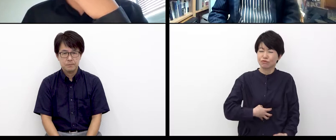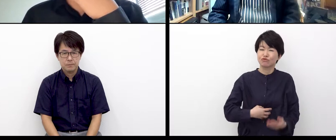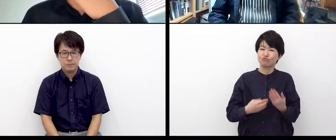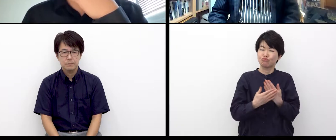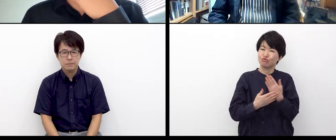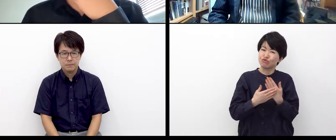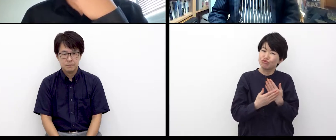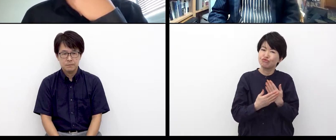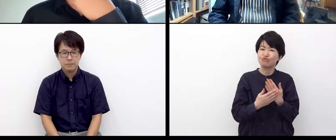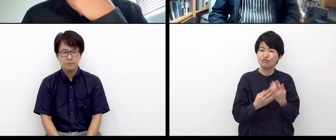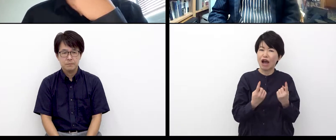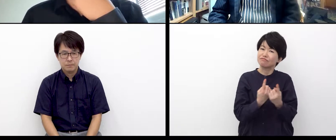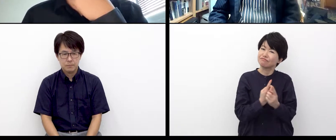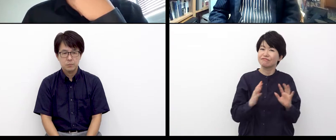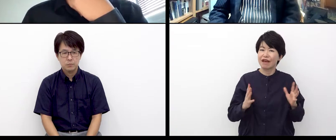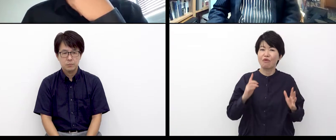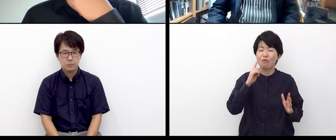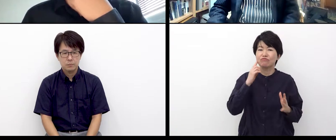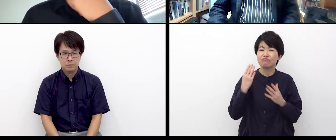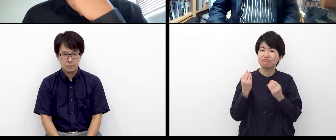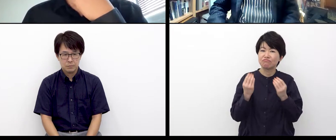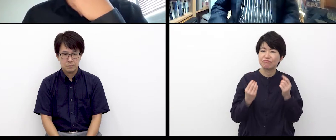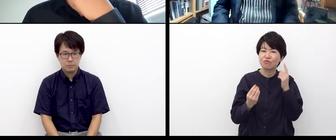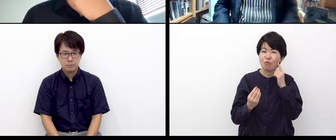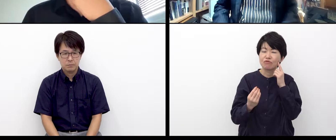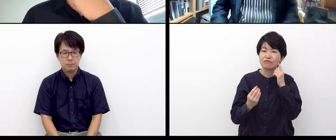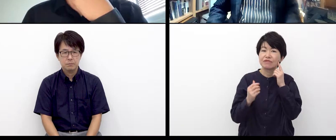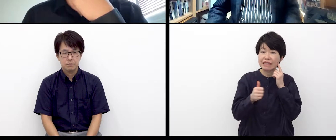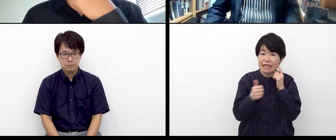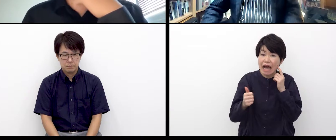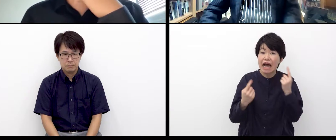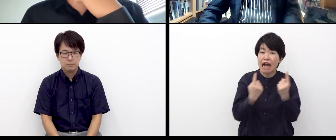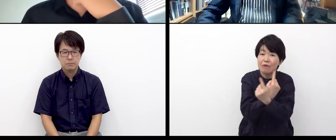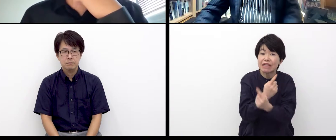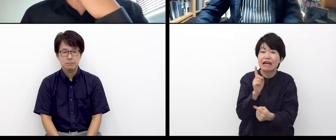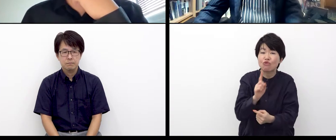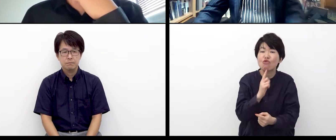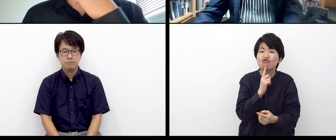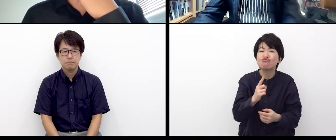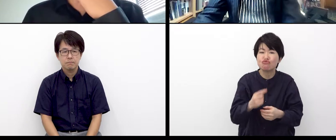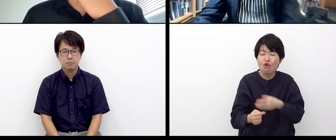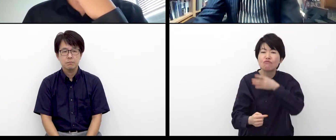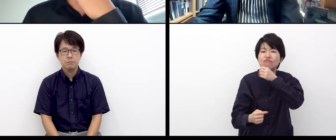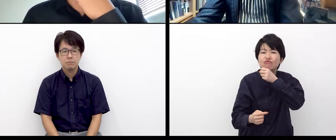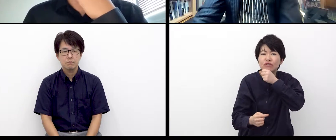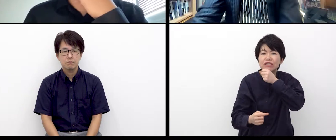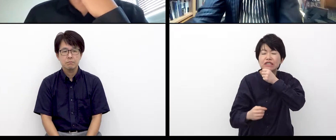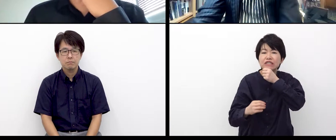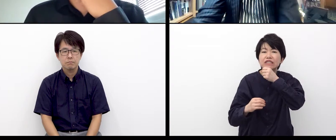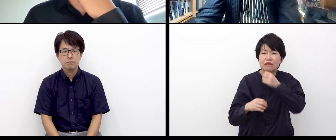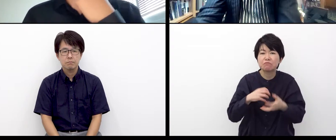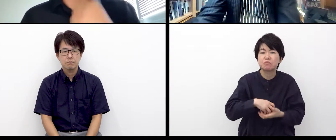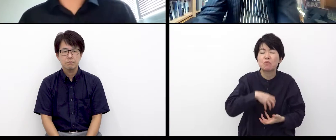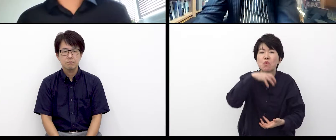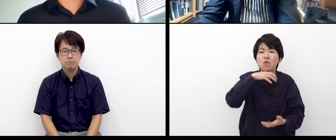The biggest change is that they get older. We have so-called “8050 problem” in Japan,